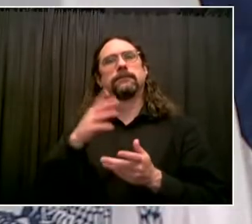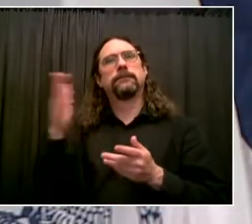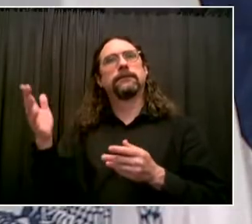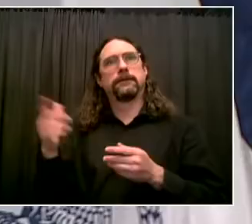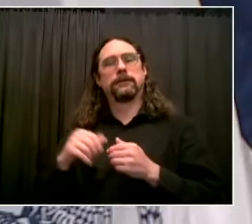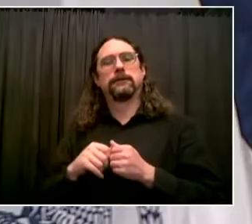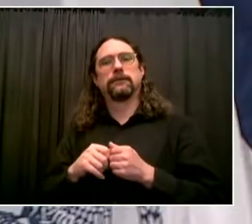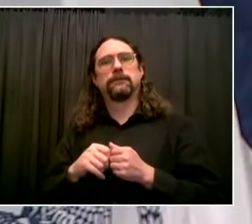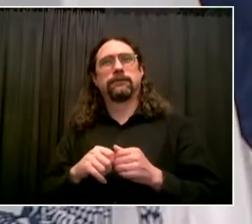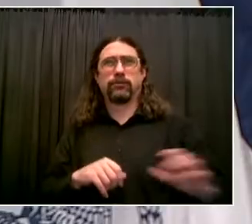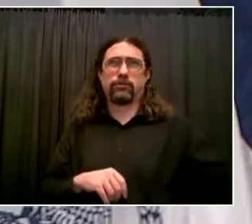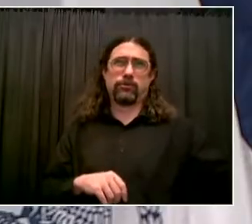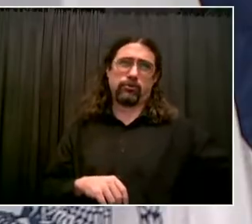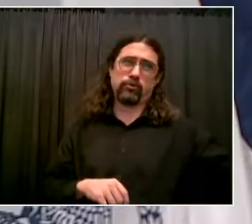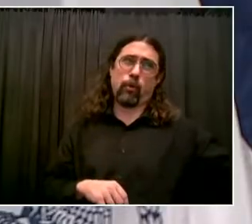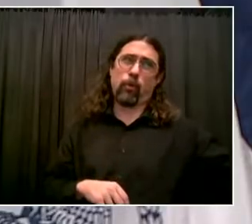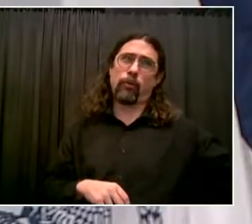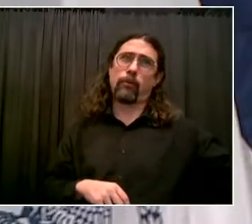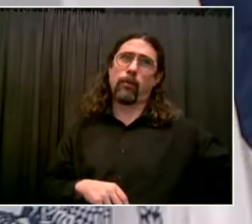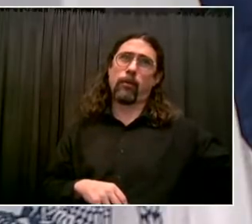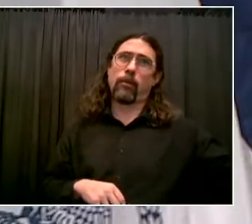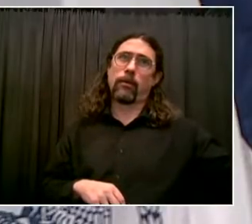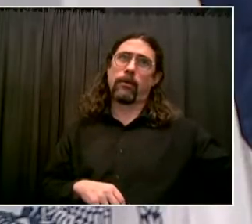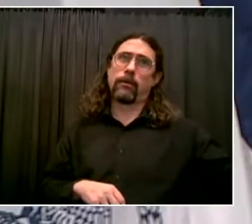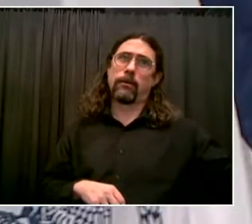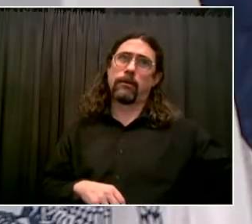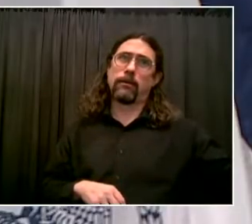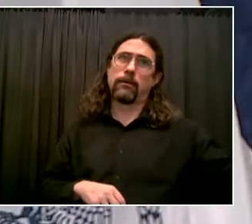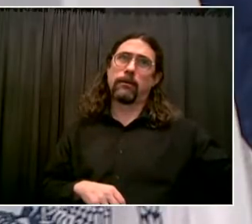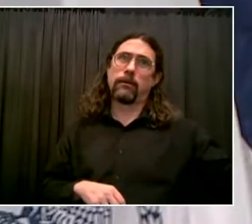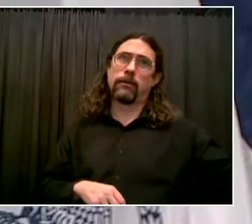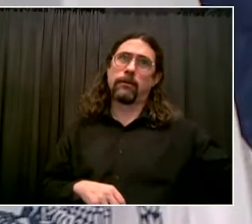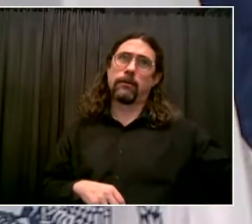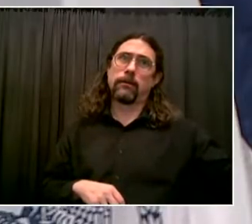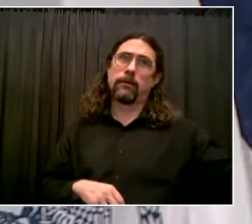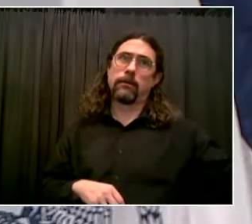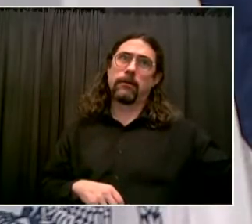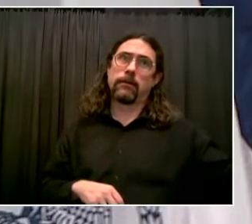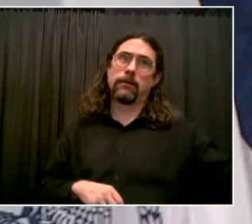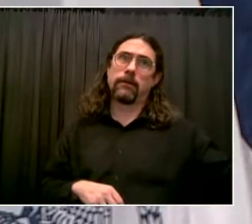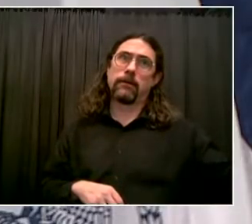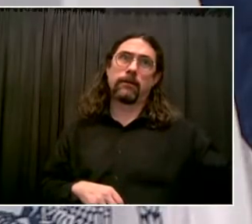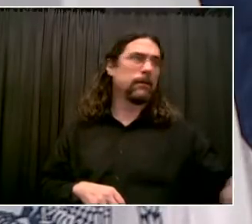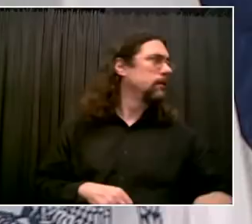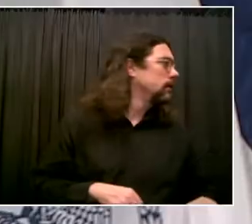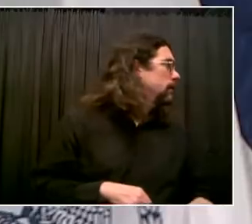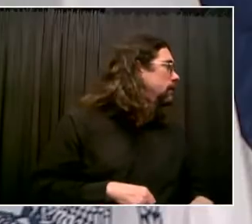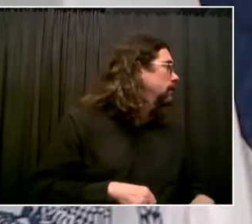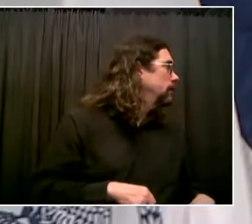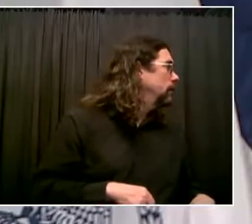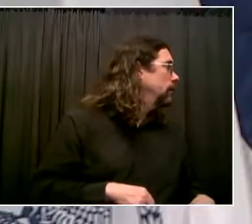OFTHE PANDEMIC LAST YEAR. CAN YOU ELABORATE ON WHY THAT HAD TO